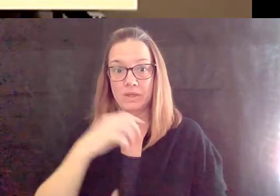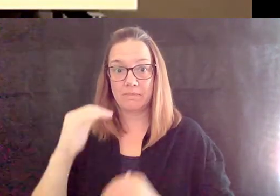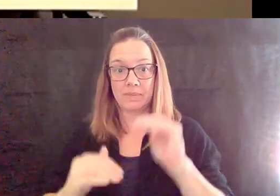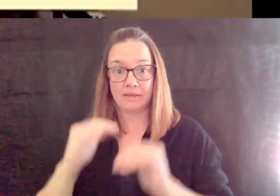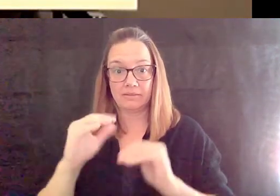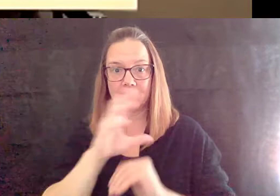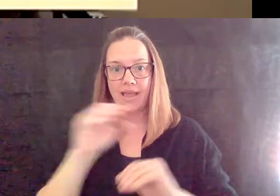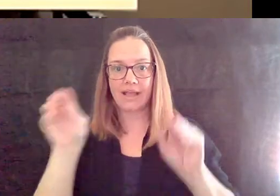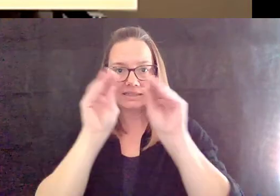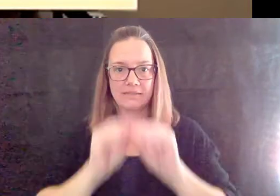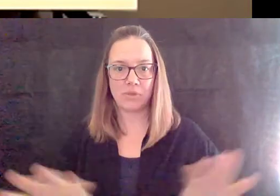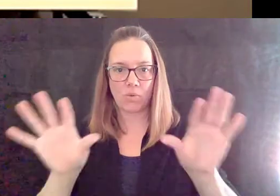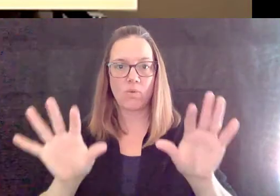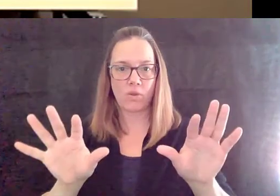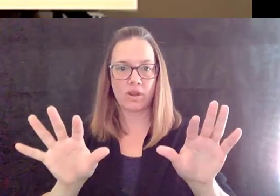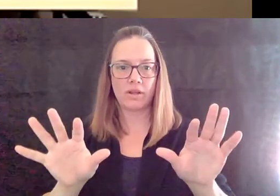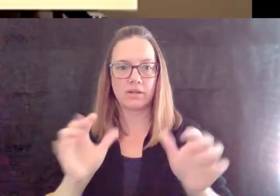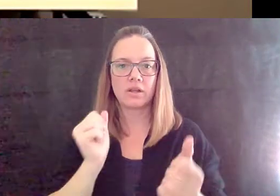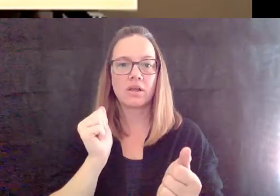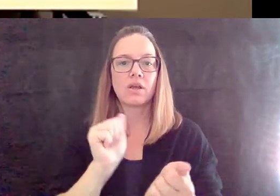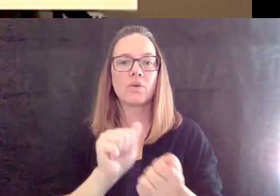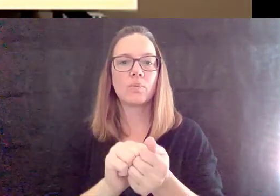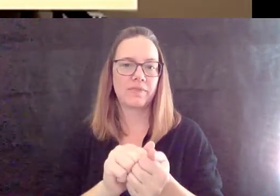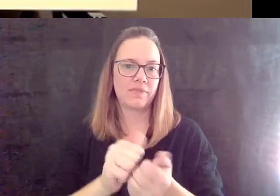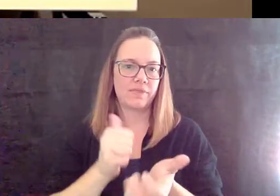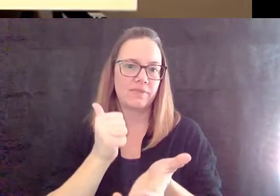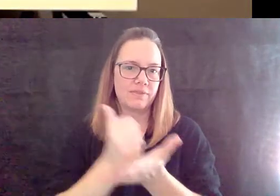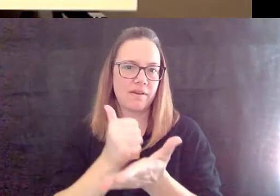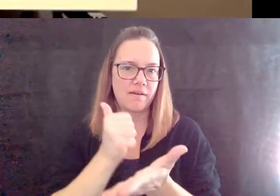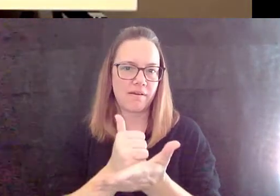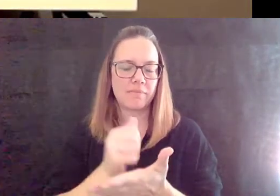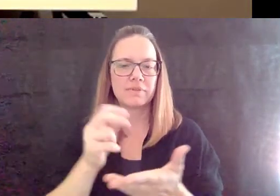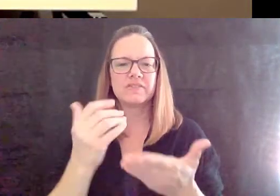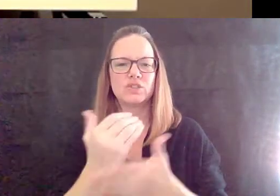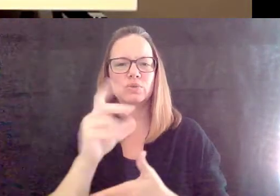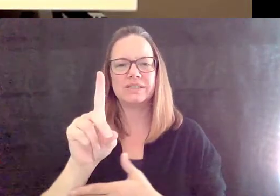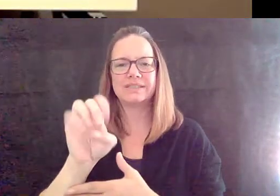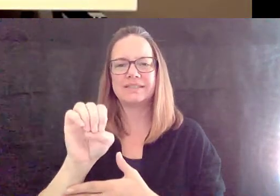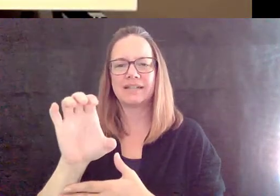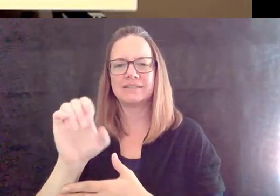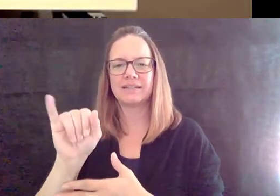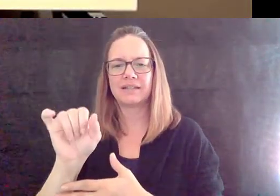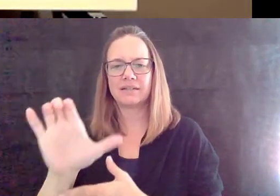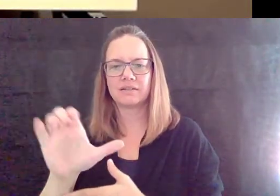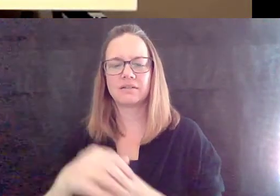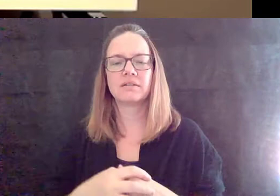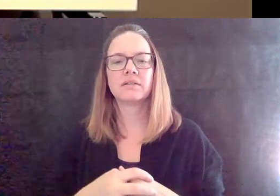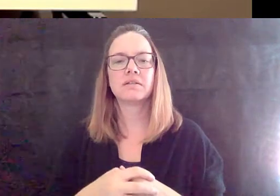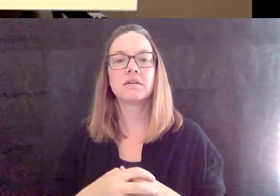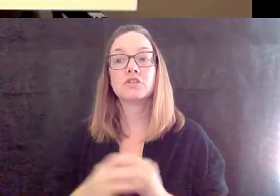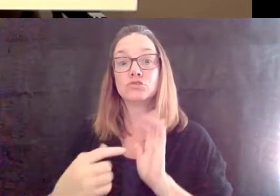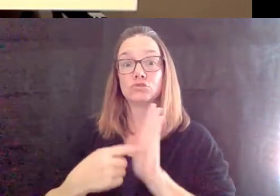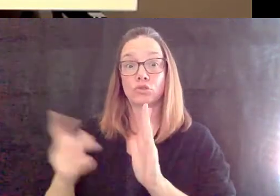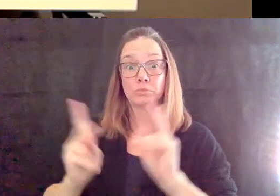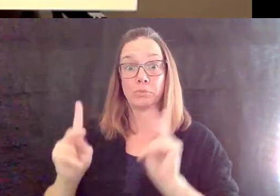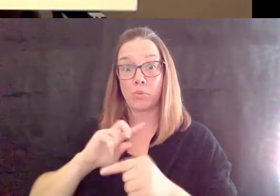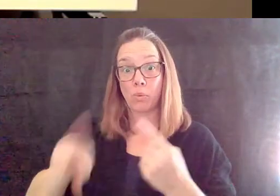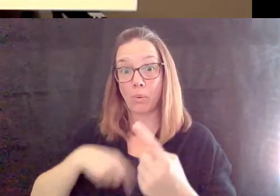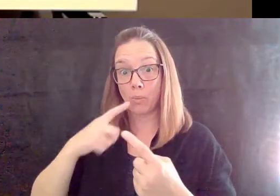we built and deployed with the help of our partners Neudesic, to be able to show people when they have their appointments